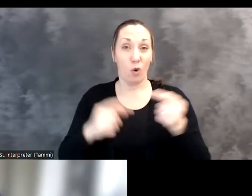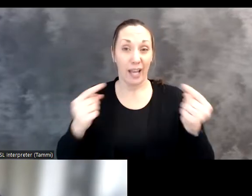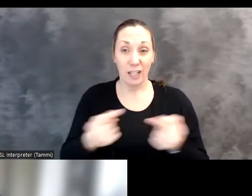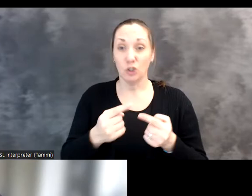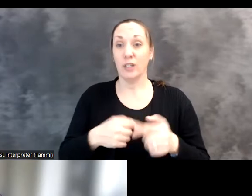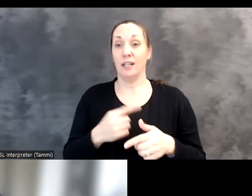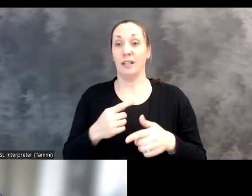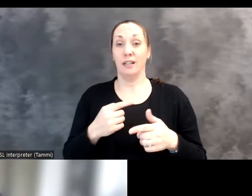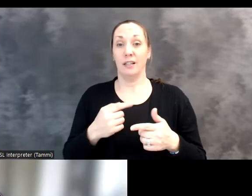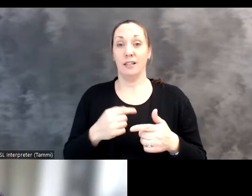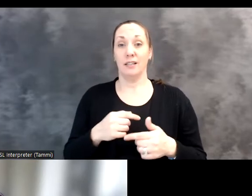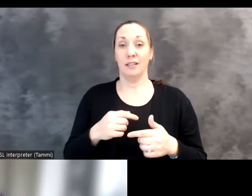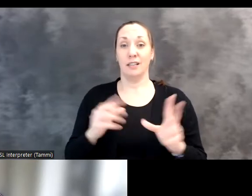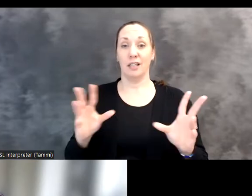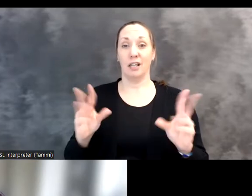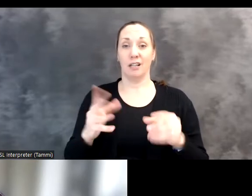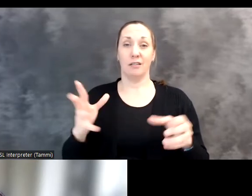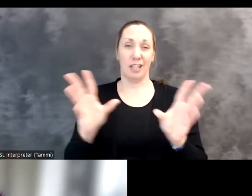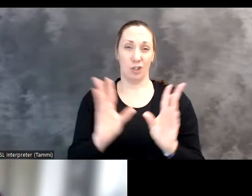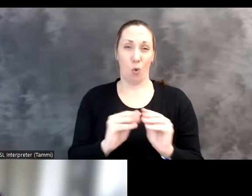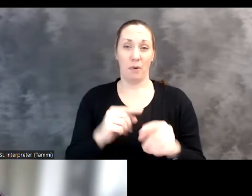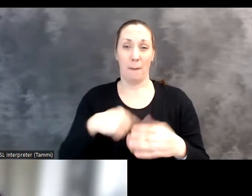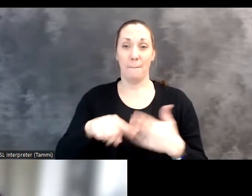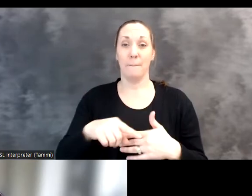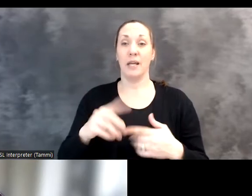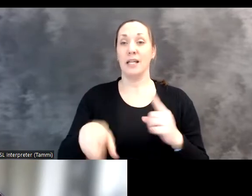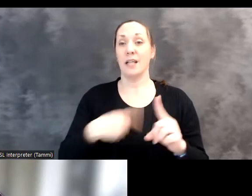The work that I do at the North American spinal cord injury consortium